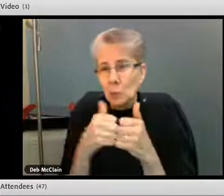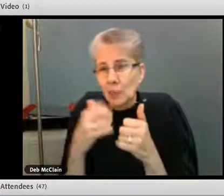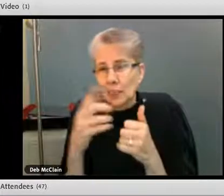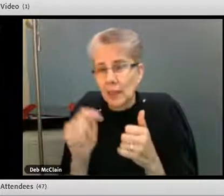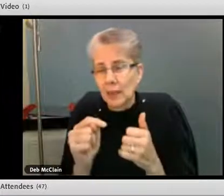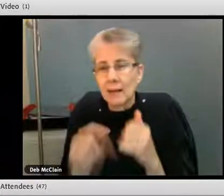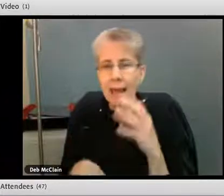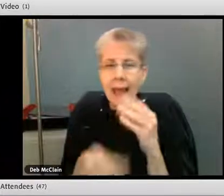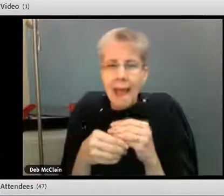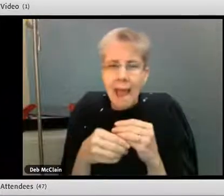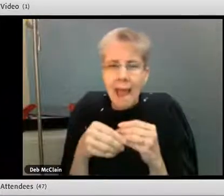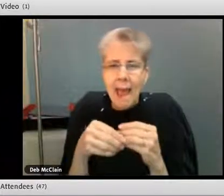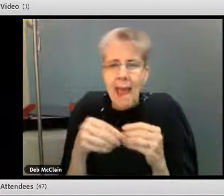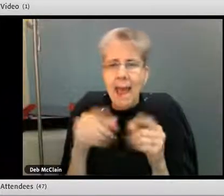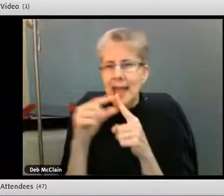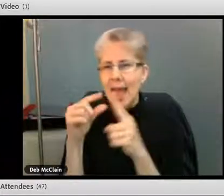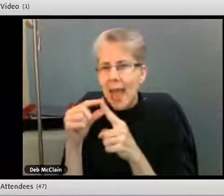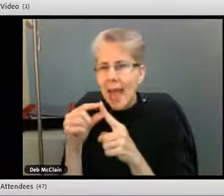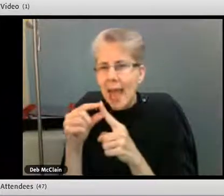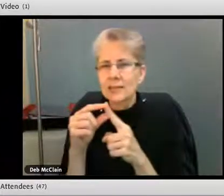or save them down to your computer when you're finished.